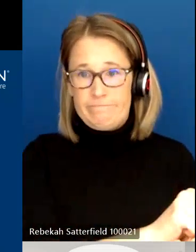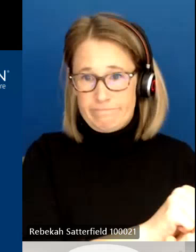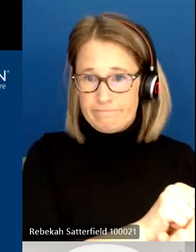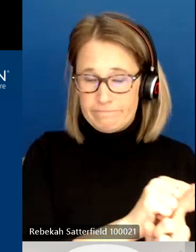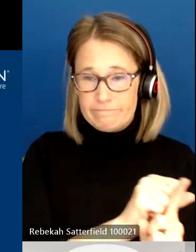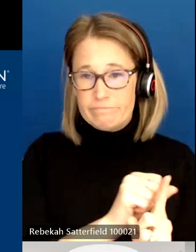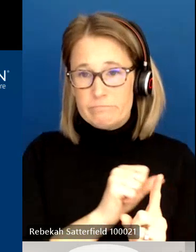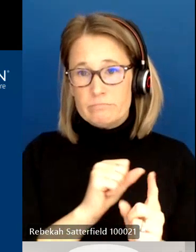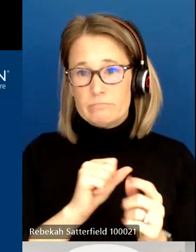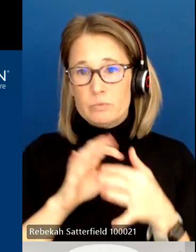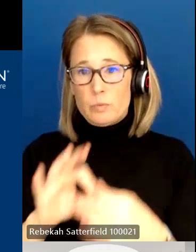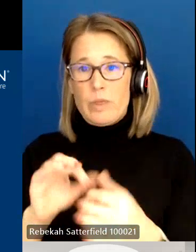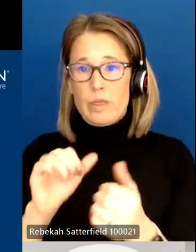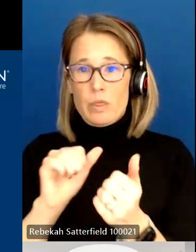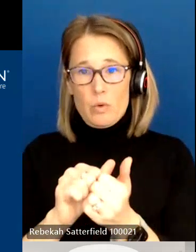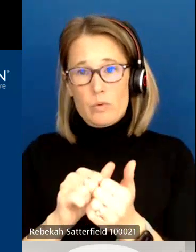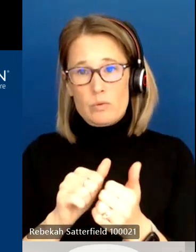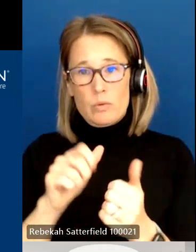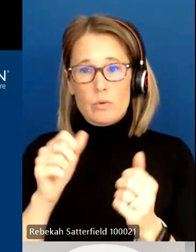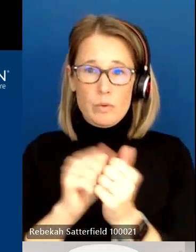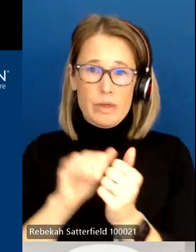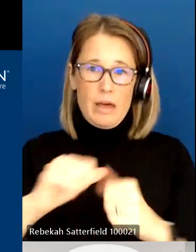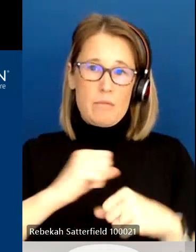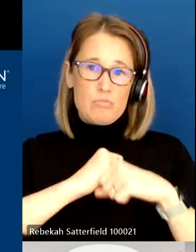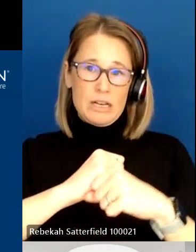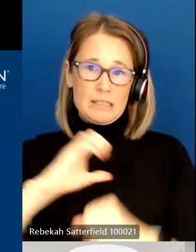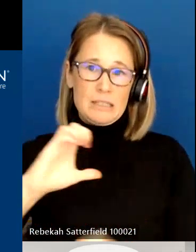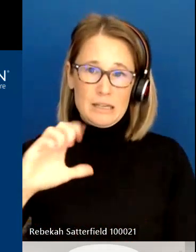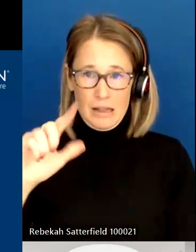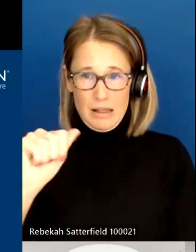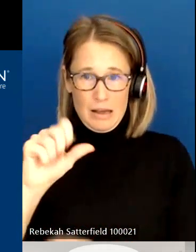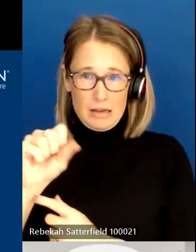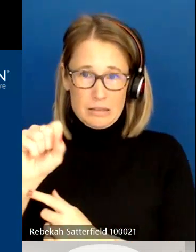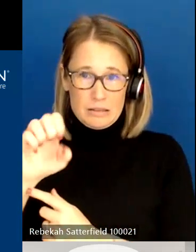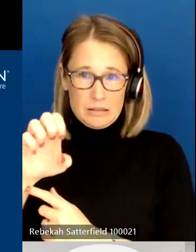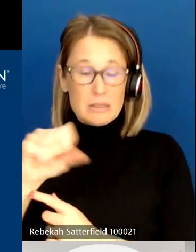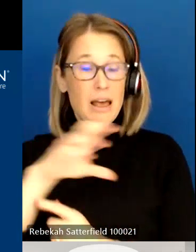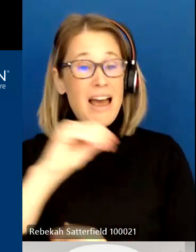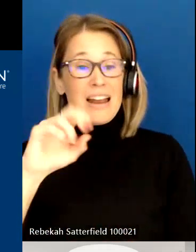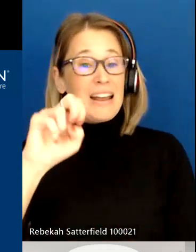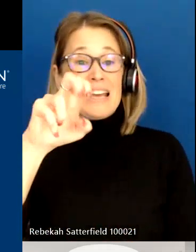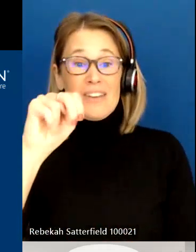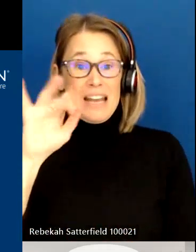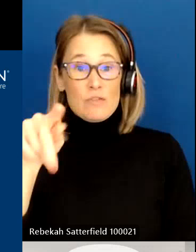these lines of these protected classes and then even if you Monitor and see it happening how